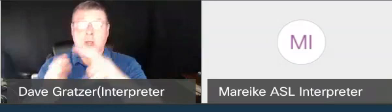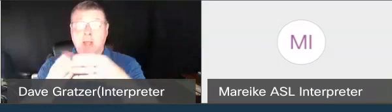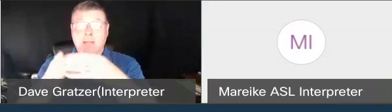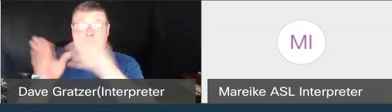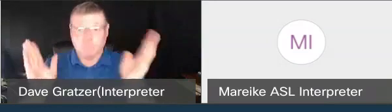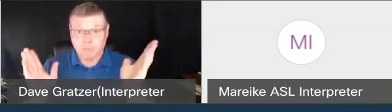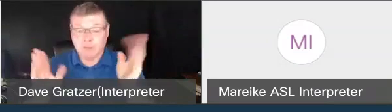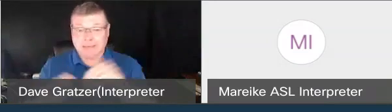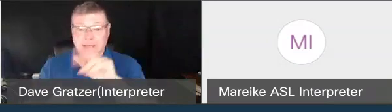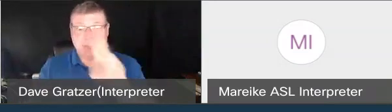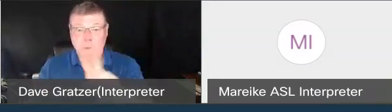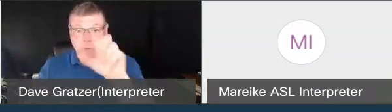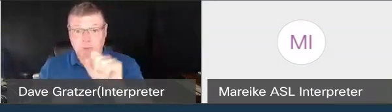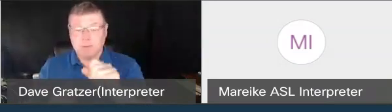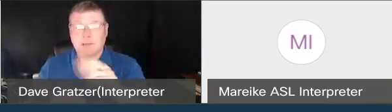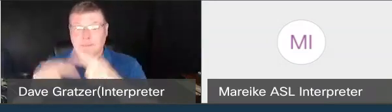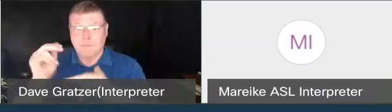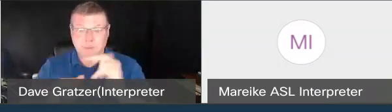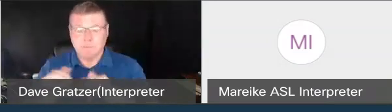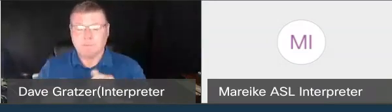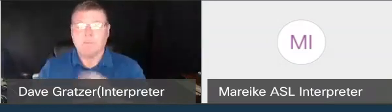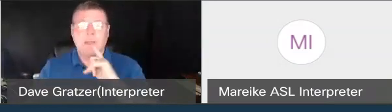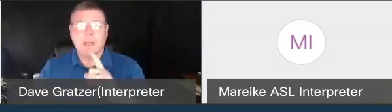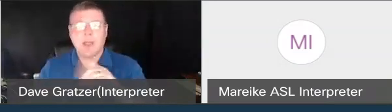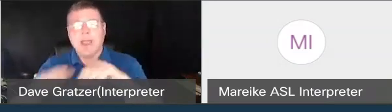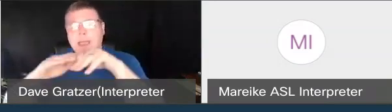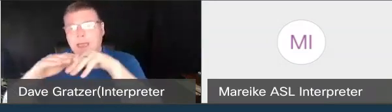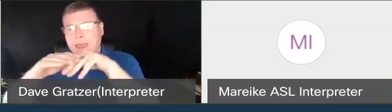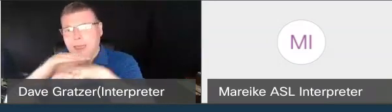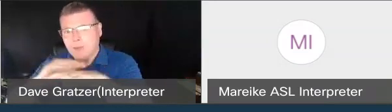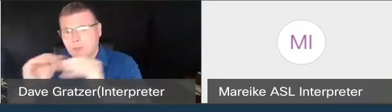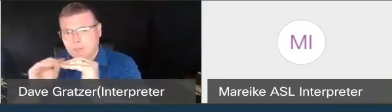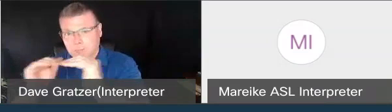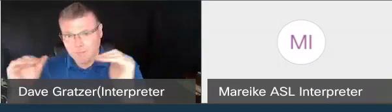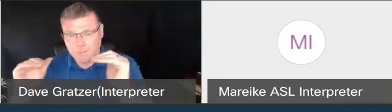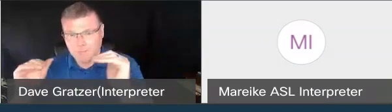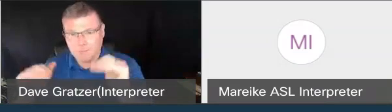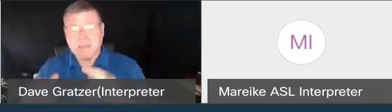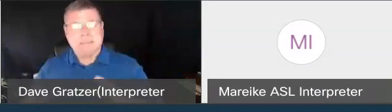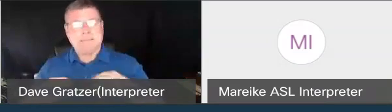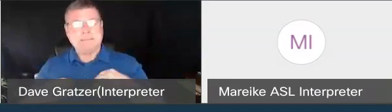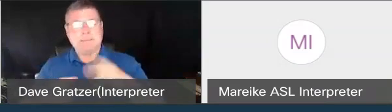in the United States that are being built and there are sort of entry-level places that will accommodate people just for a 4-hour stay